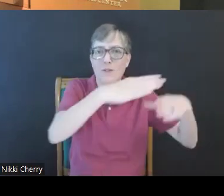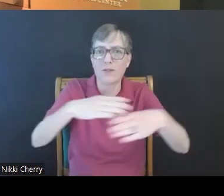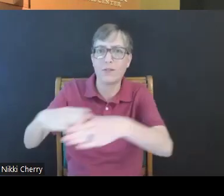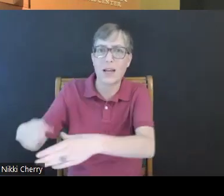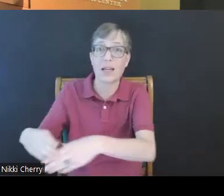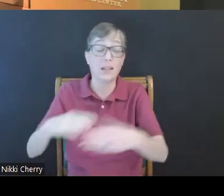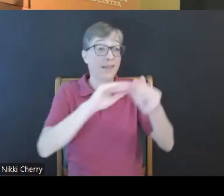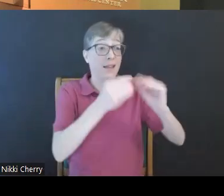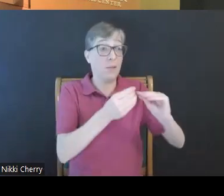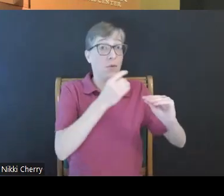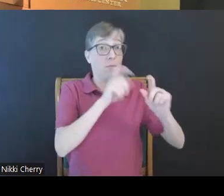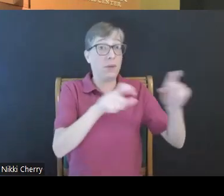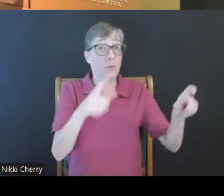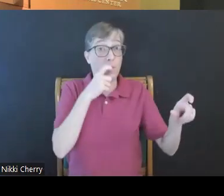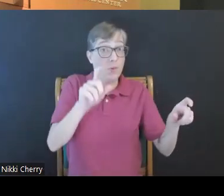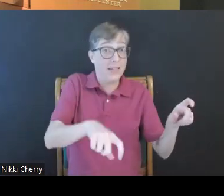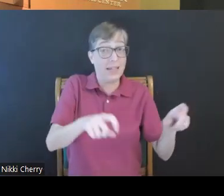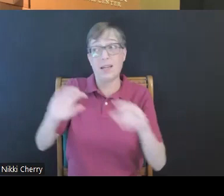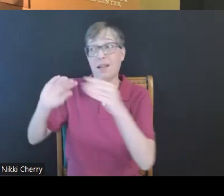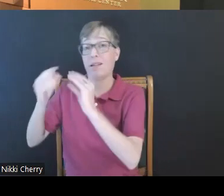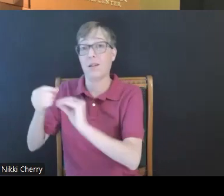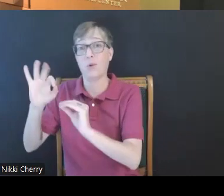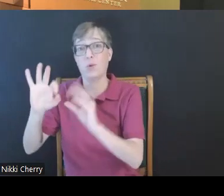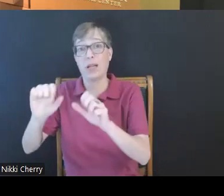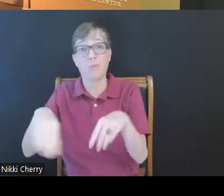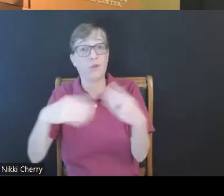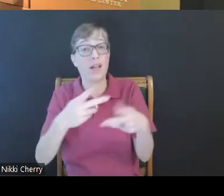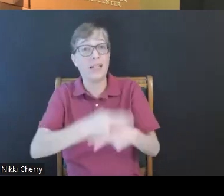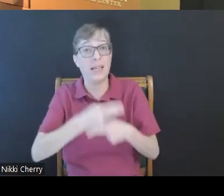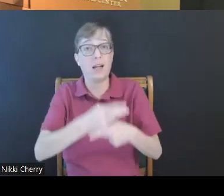so this 50 minute hour is really important for us to know how to do it I think we need